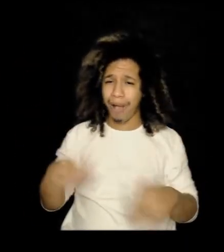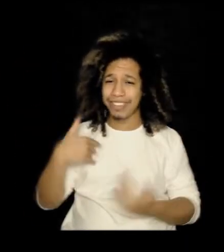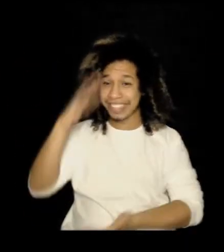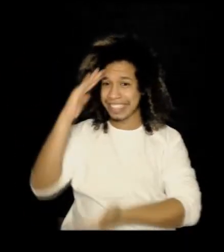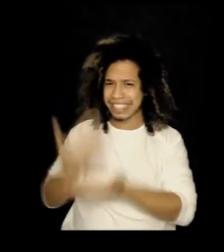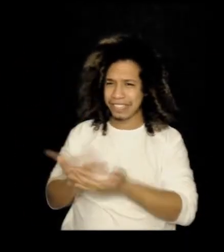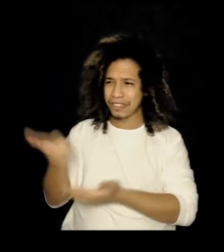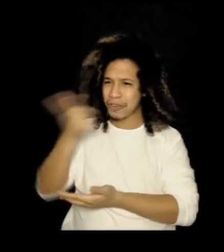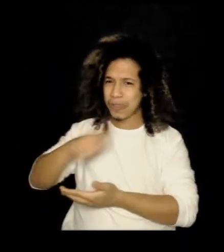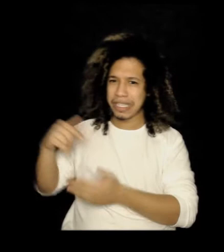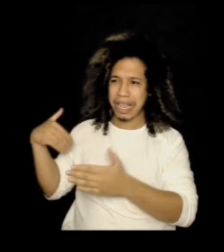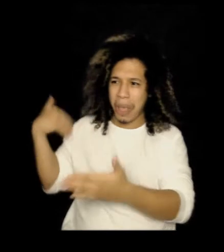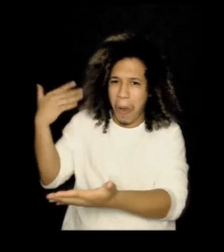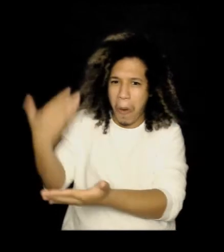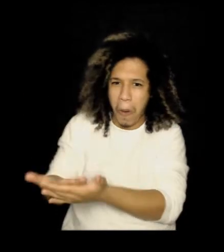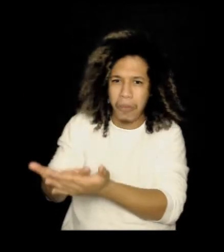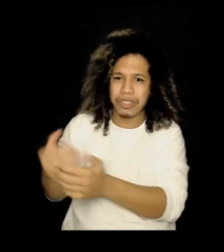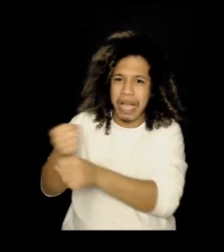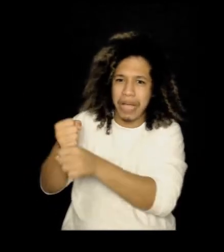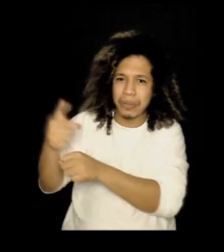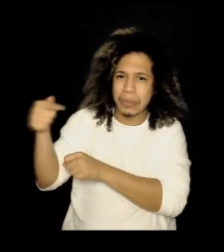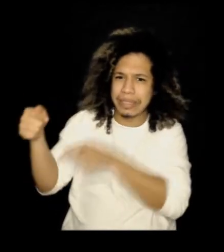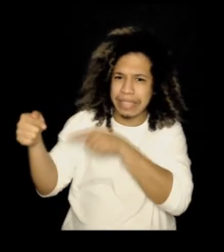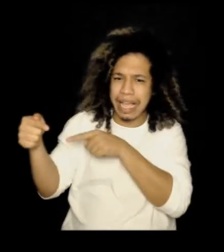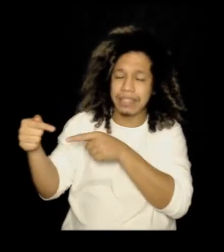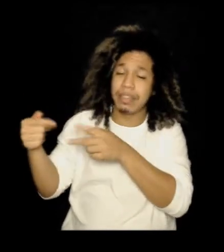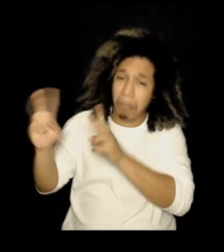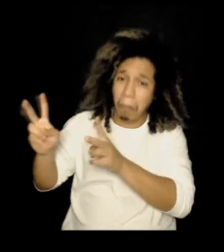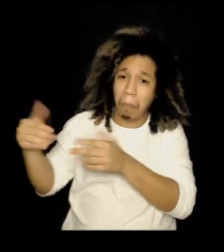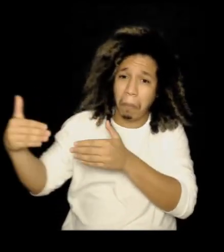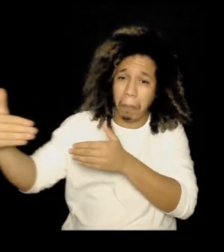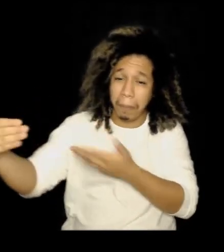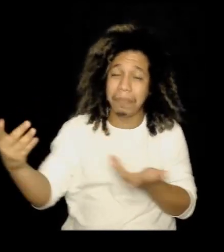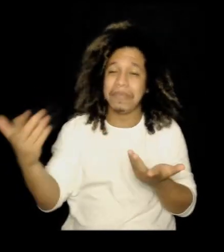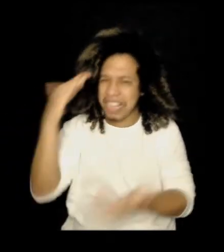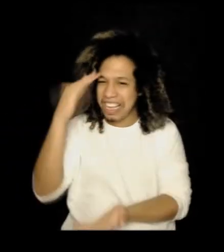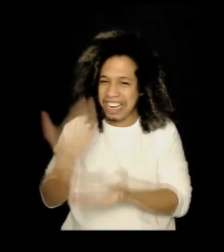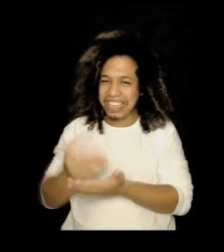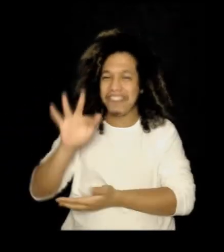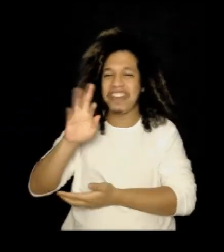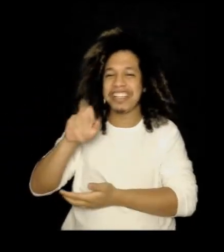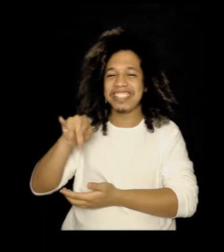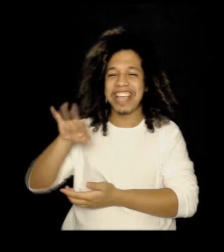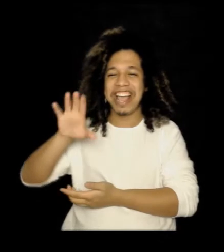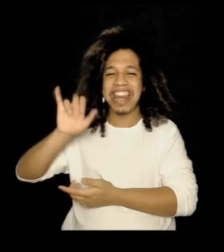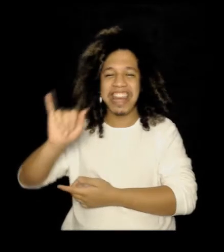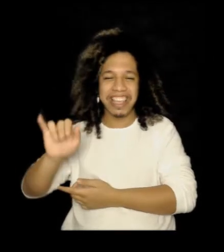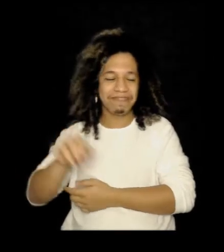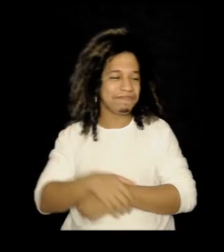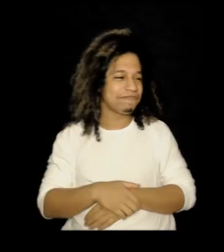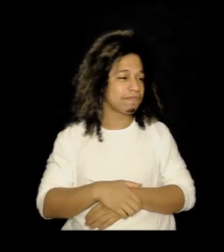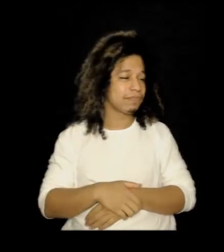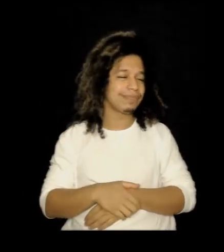Can you believe, it would come this far, Francieli? Seven years and still counting?